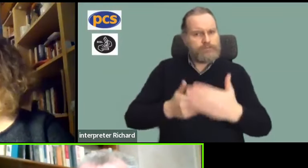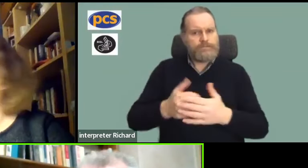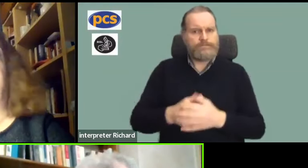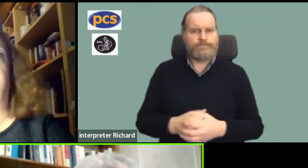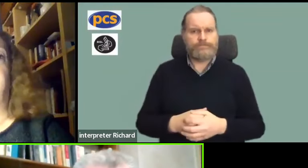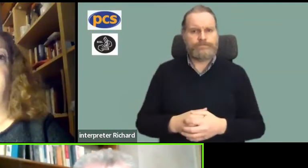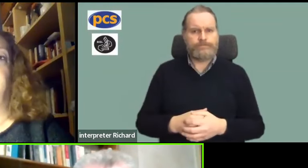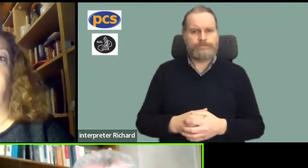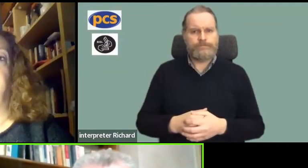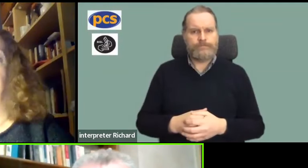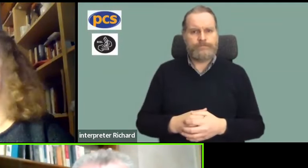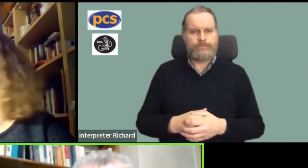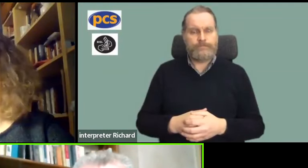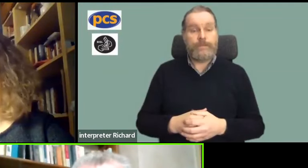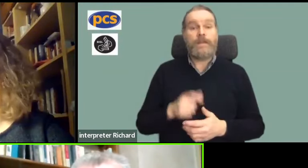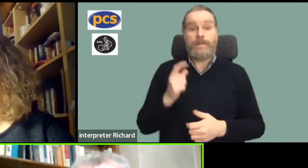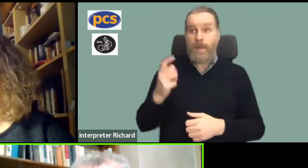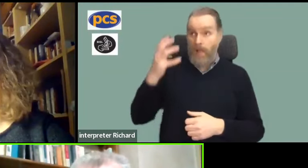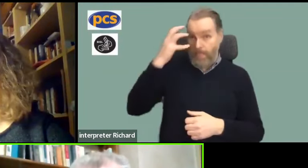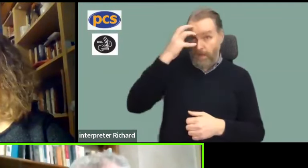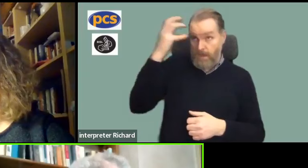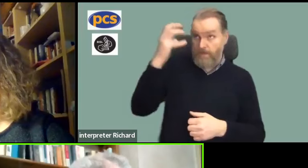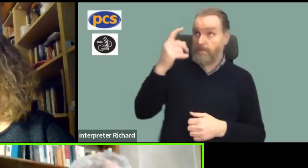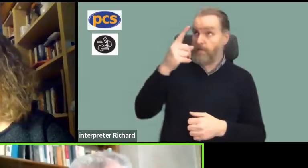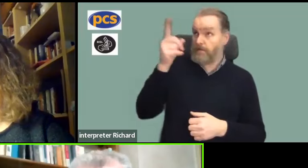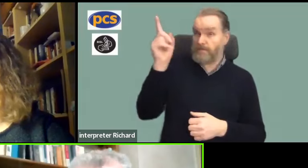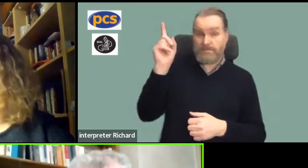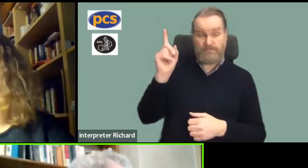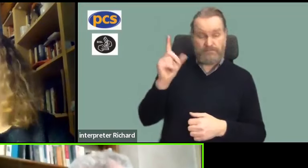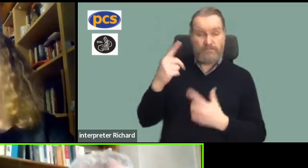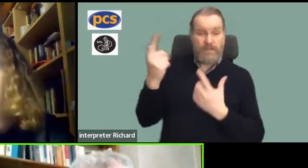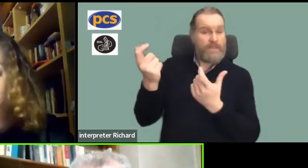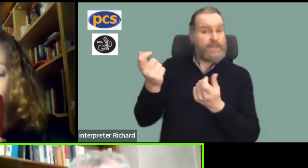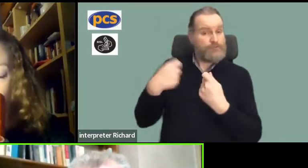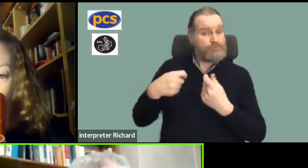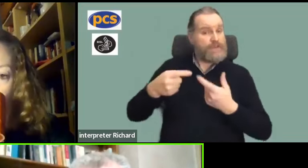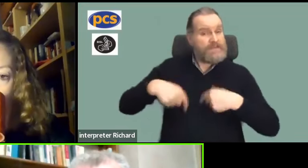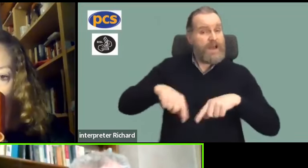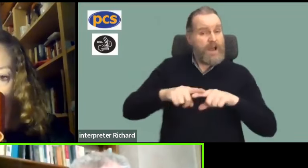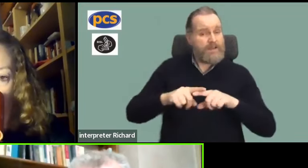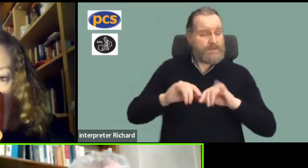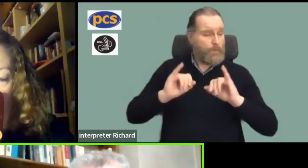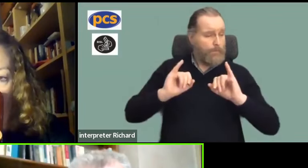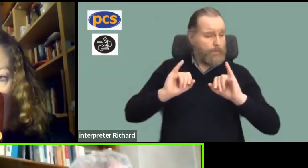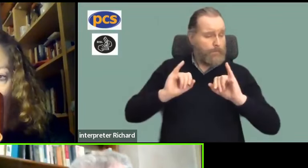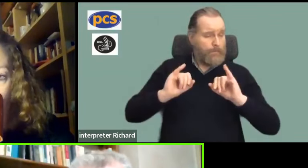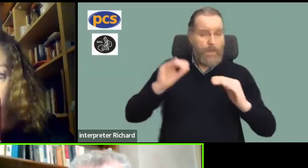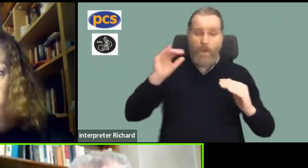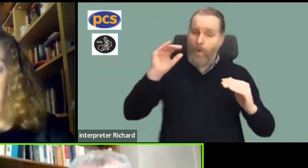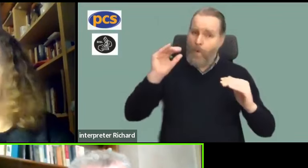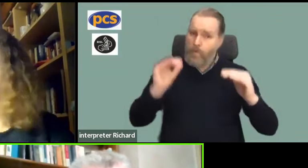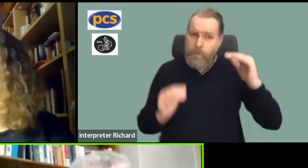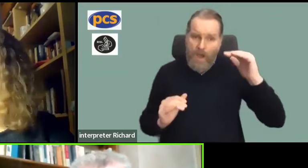unprecedented financial crisis unprecedented financial crisis. The government's response The government's response and I think we've got to keep stress in this is to treat us s with worse than